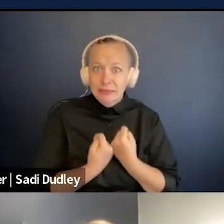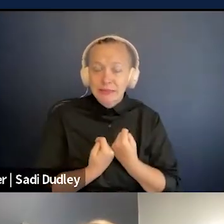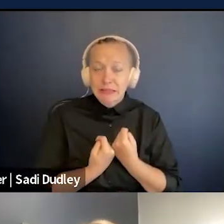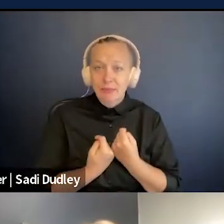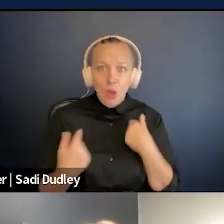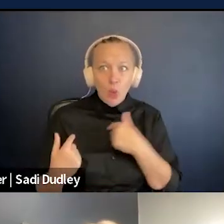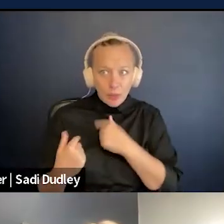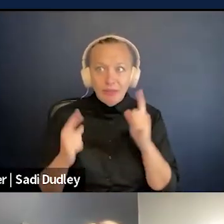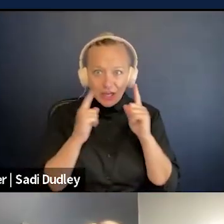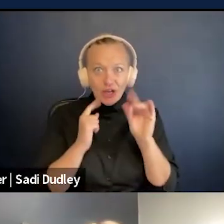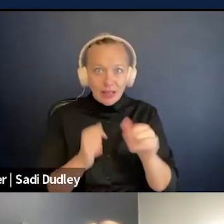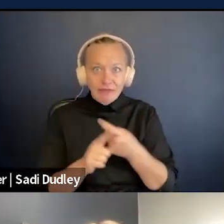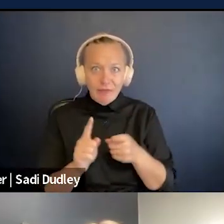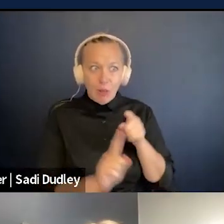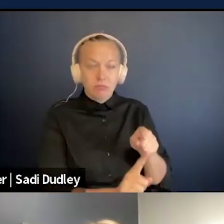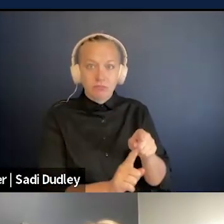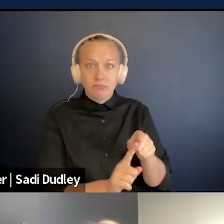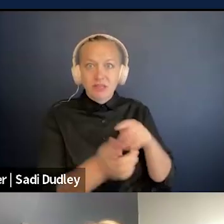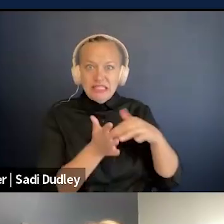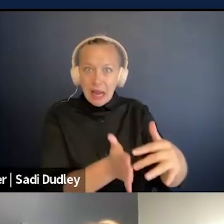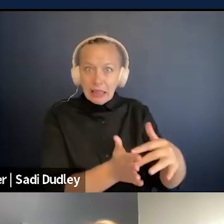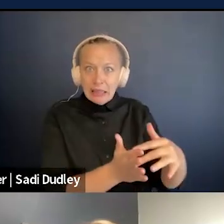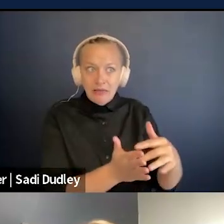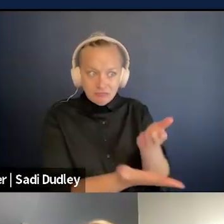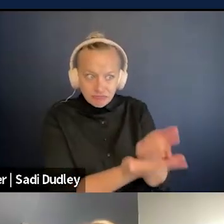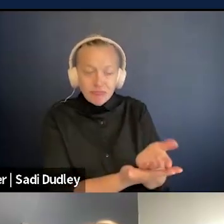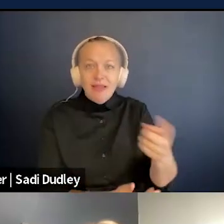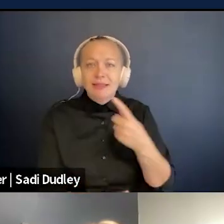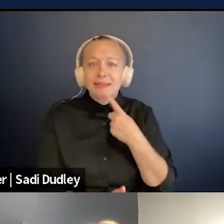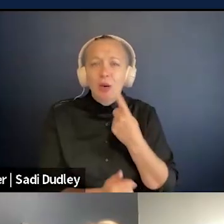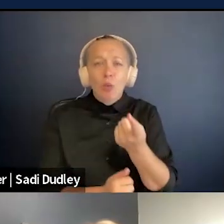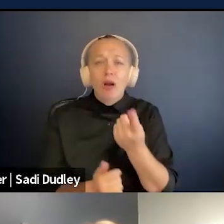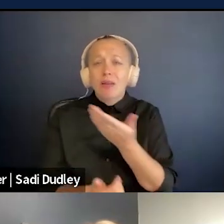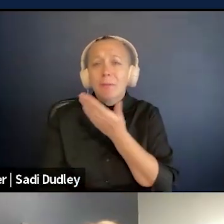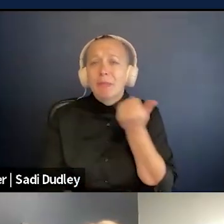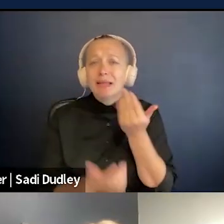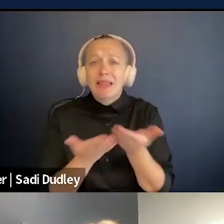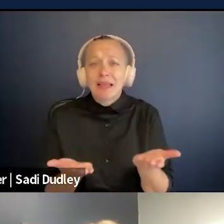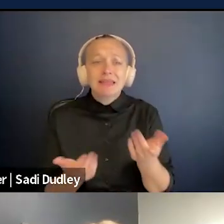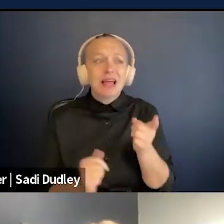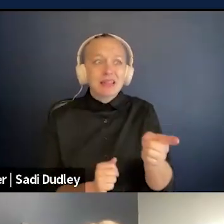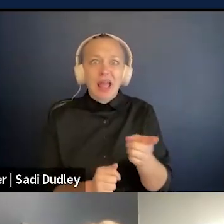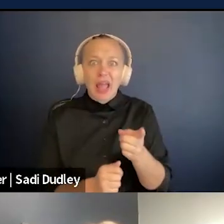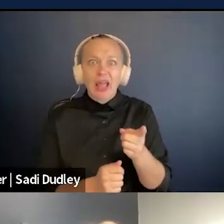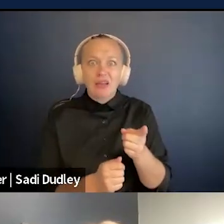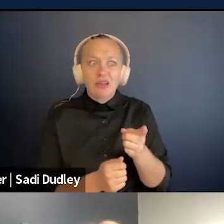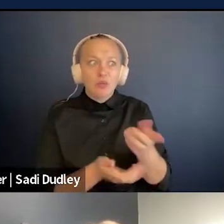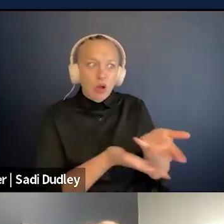Caregivers of saying. one of the best things that providers can do is treat me like I'm a member of the team.